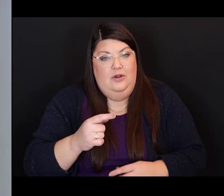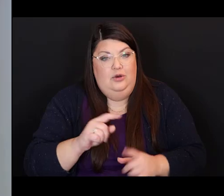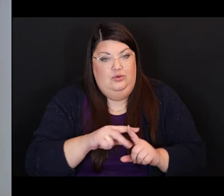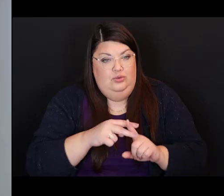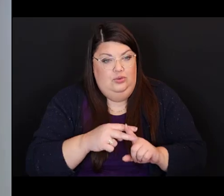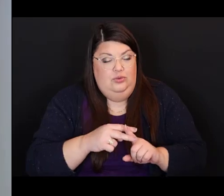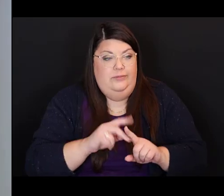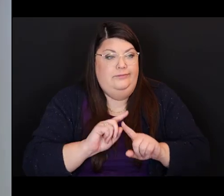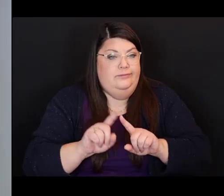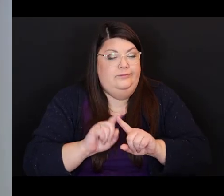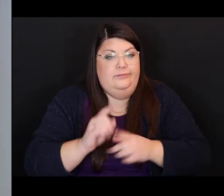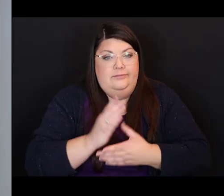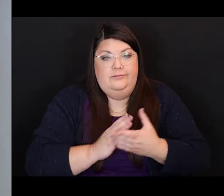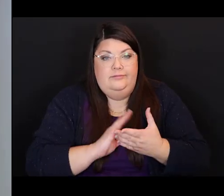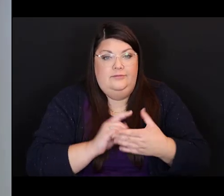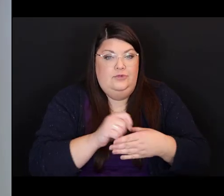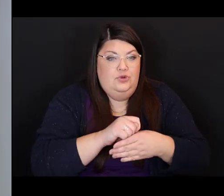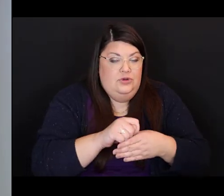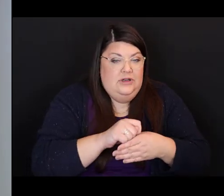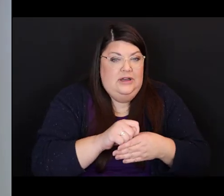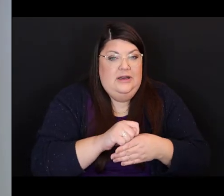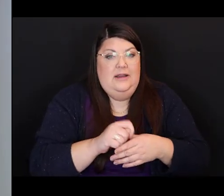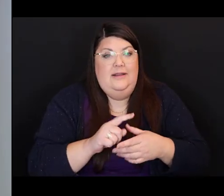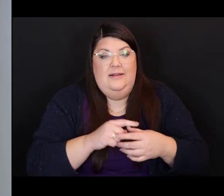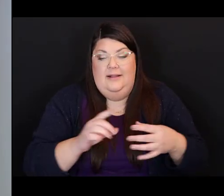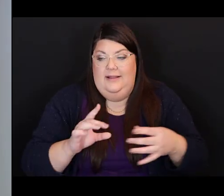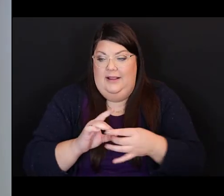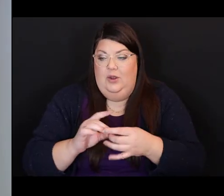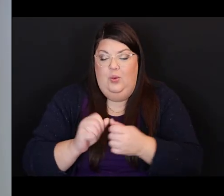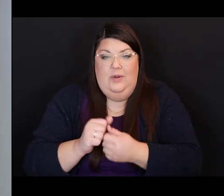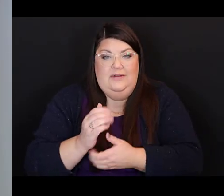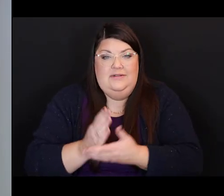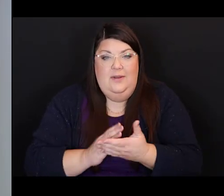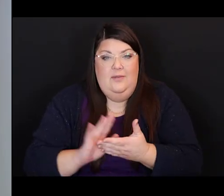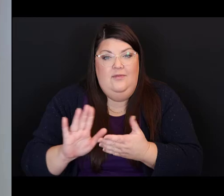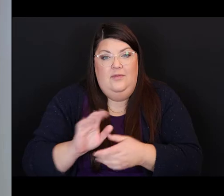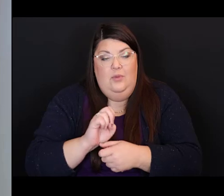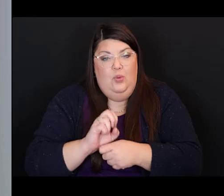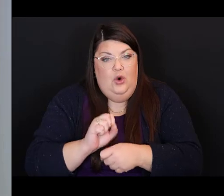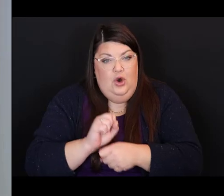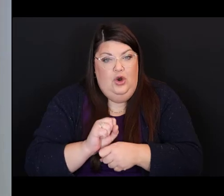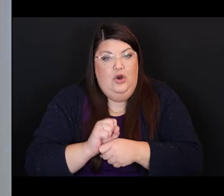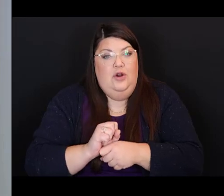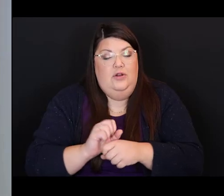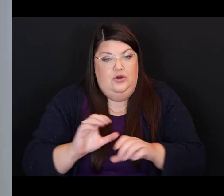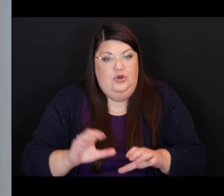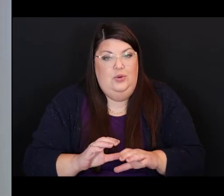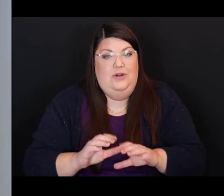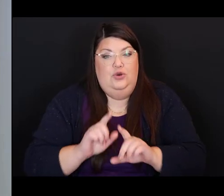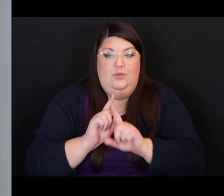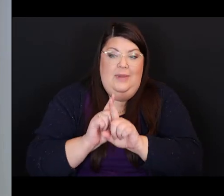use different parts of our training and then link it with some of the work they're doing to mentor